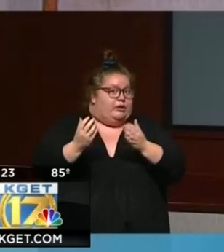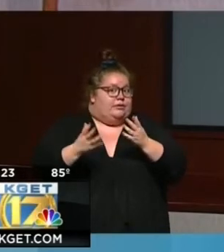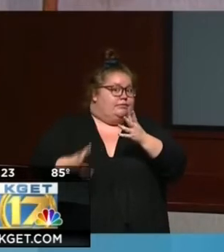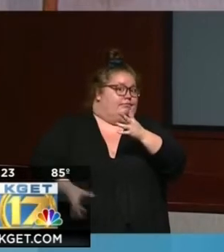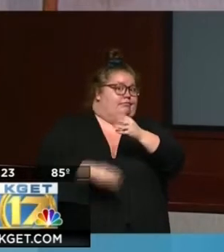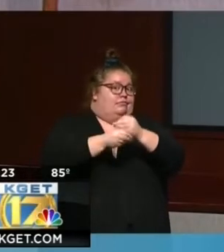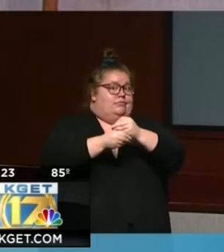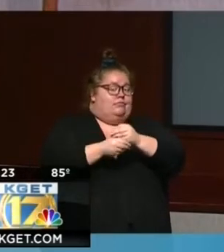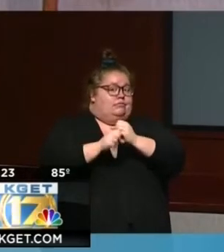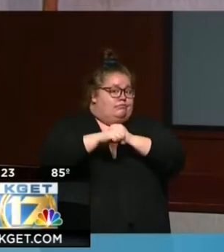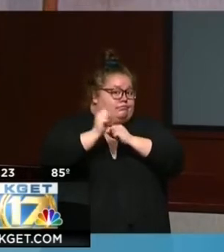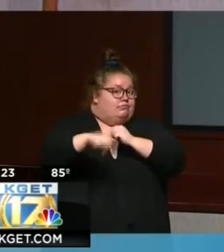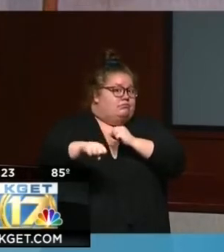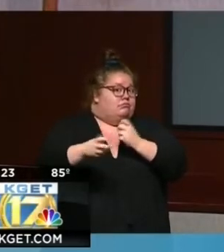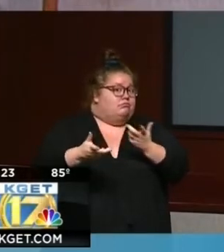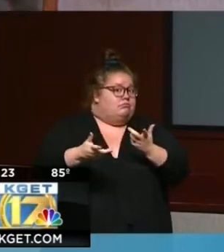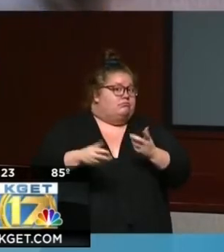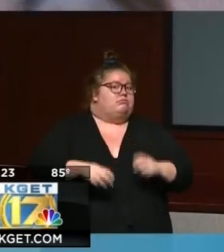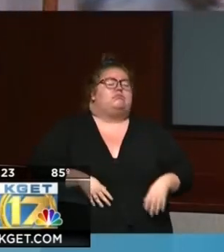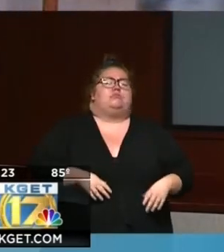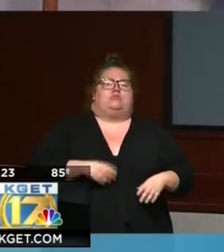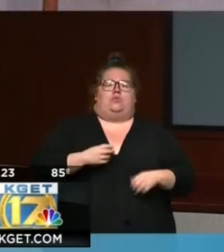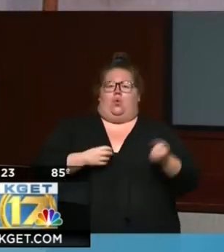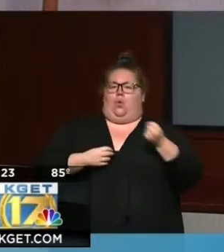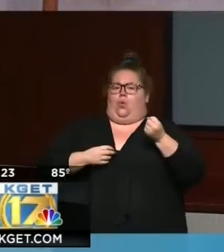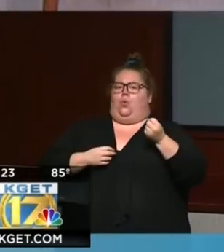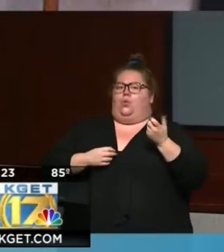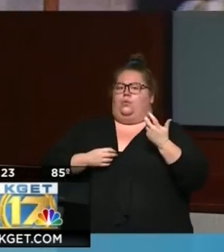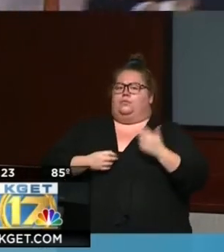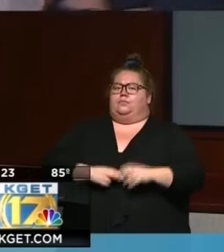WITH THAT SPECIFIC CRITERIA. WOULD THEY GO AHEAD AND EXTEND